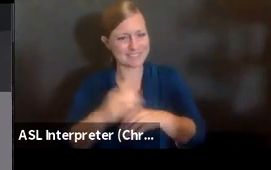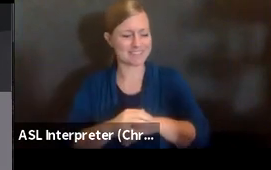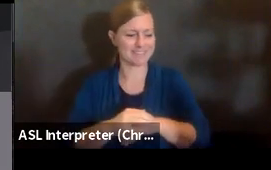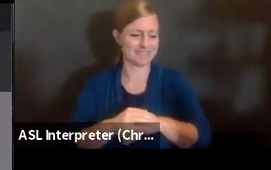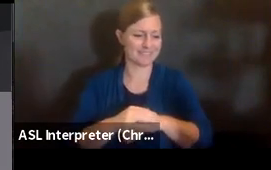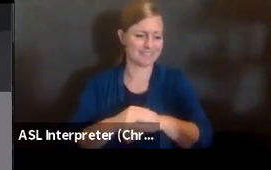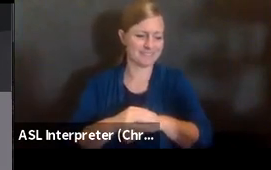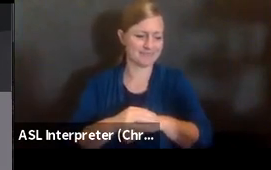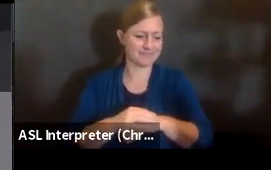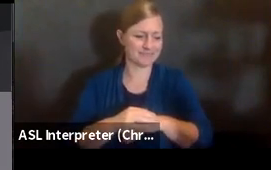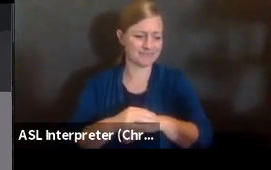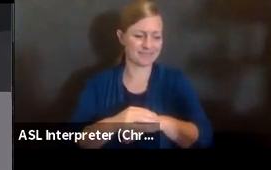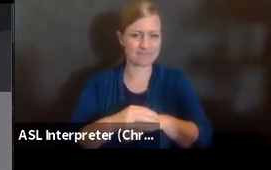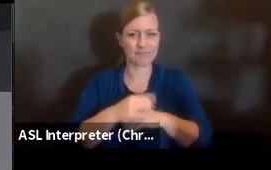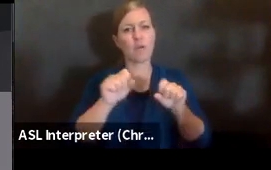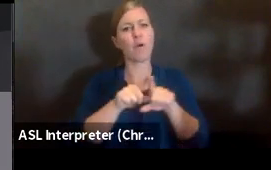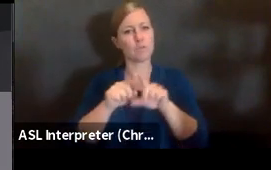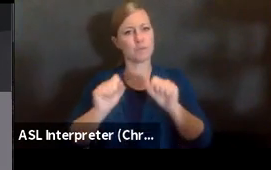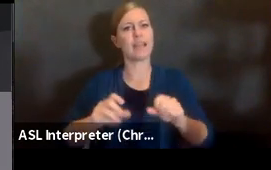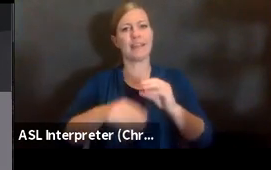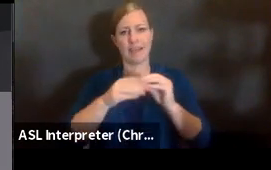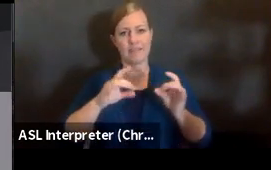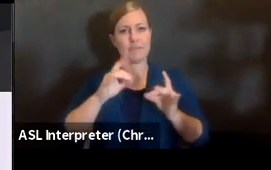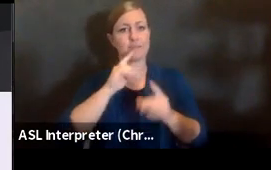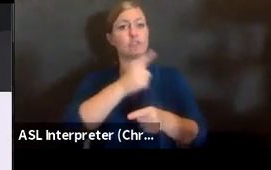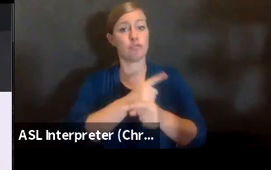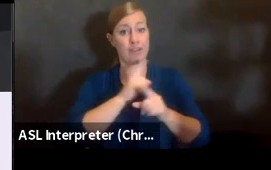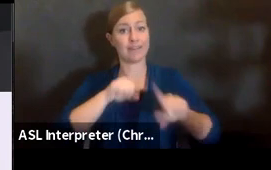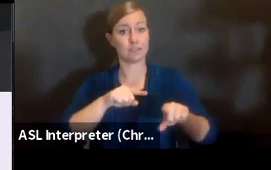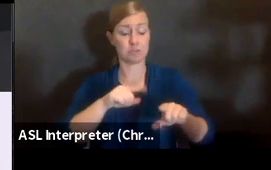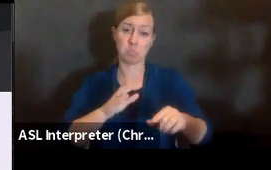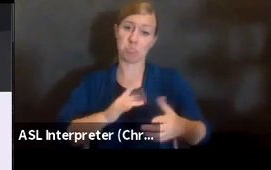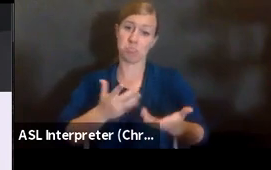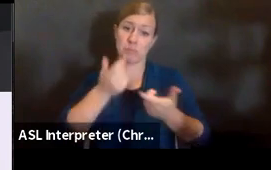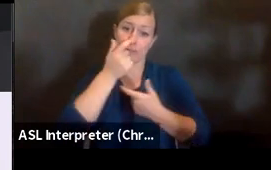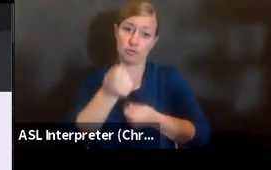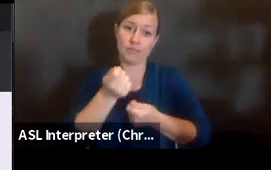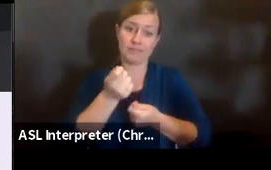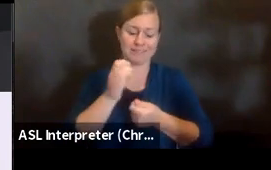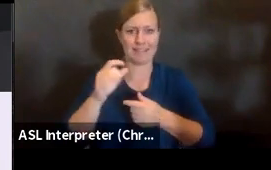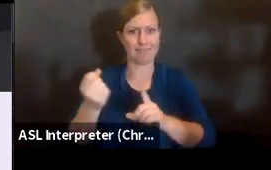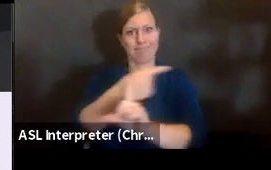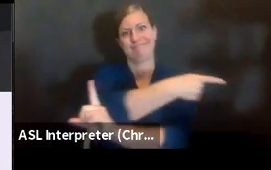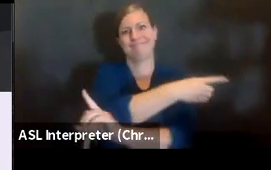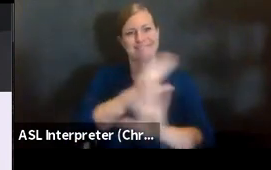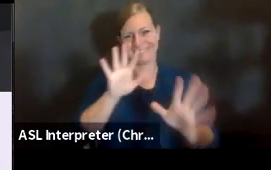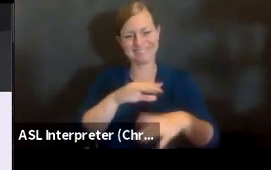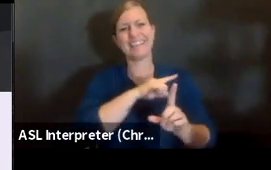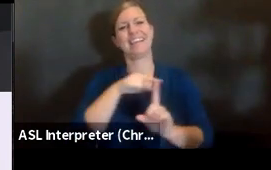Katherine Livick - ESD 112: You could also add feedback for correct answers. So it's kind of an interesting, a whole other discussion there. So, I've asked... Jeff Crawford: Katherine...